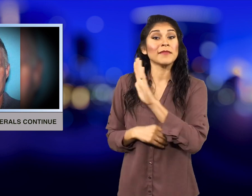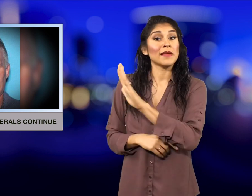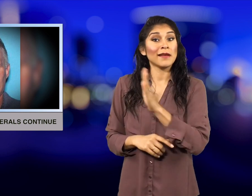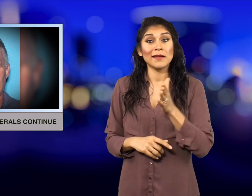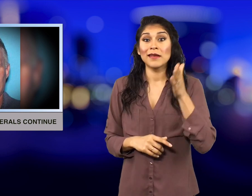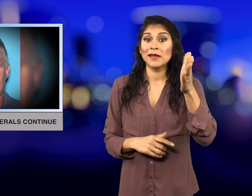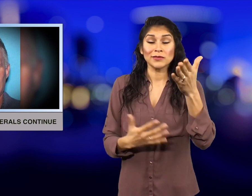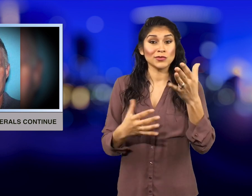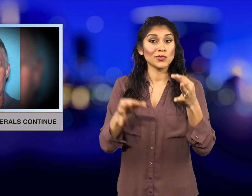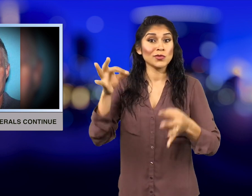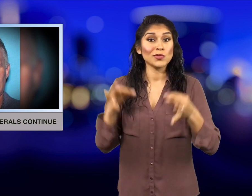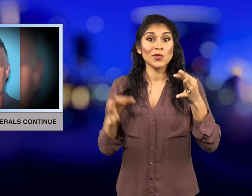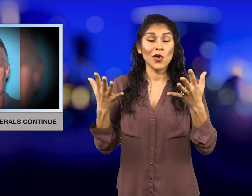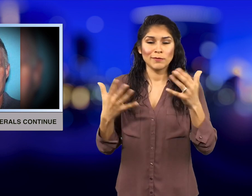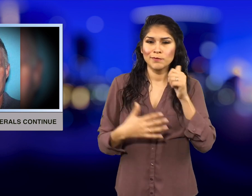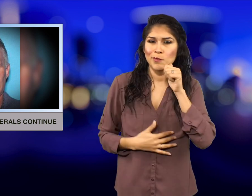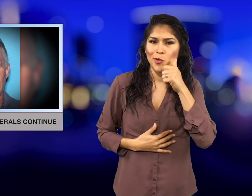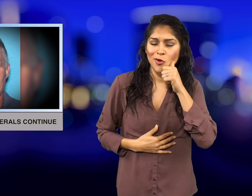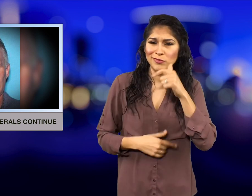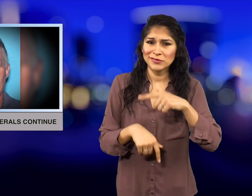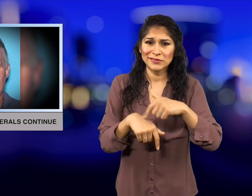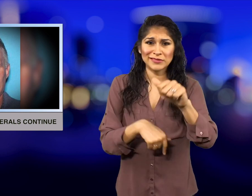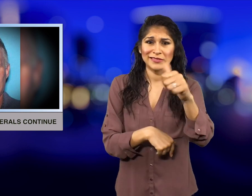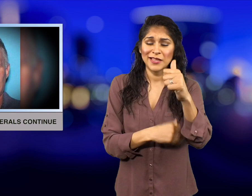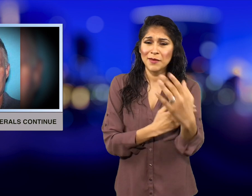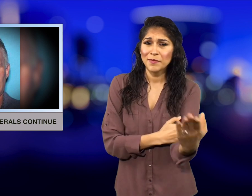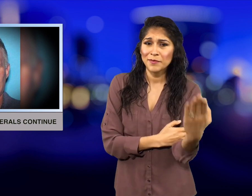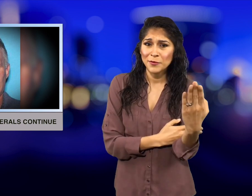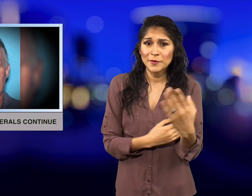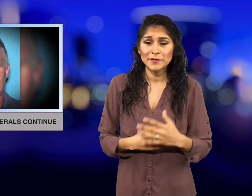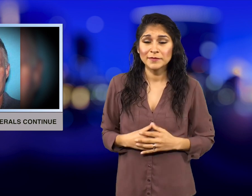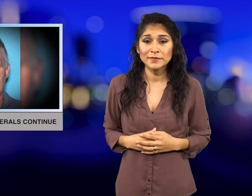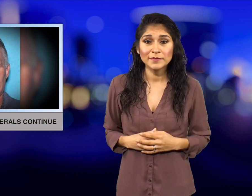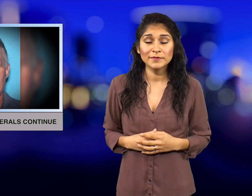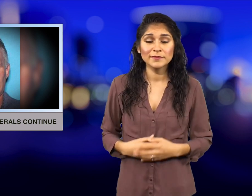Bowers will next appear in court tomorrow at 10 AM.